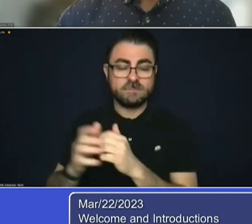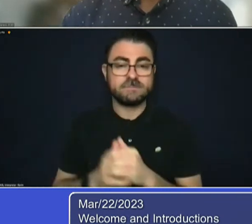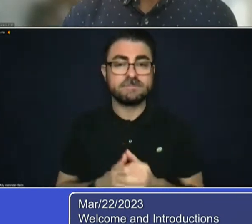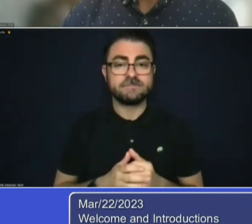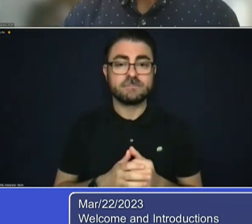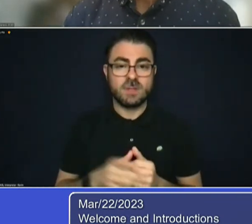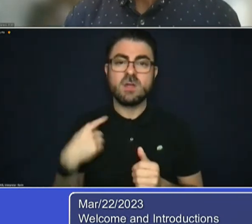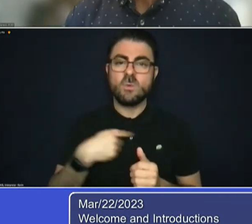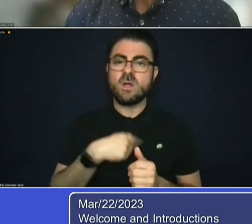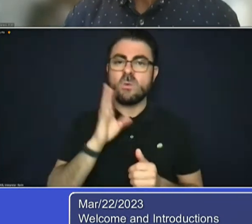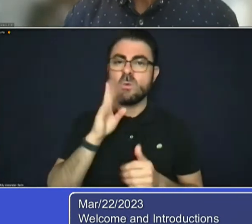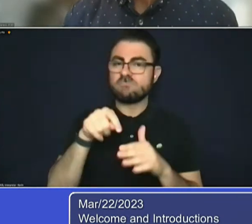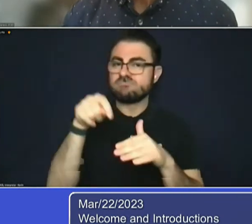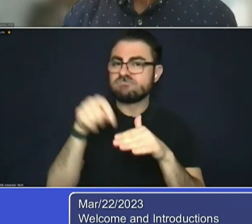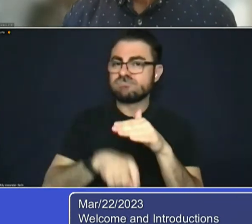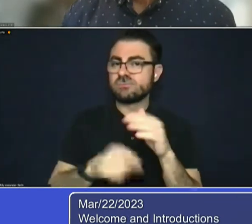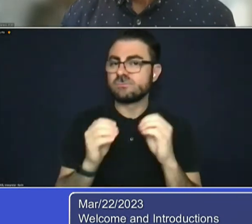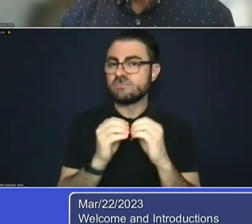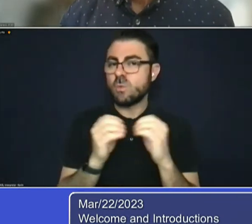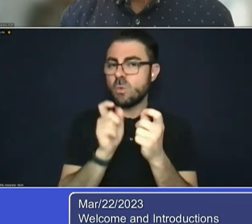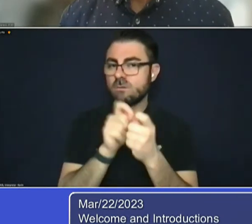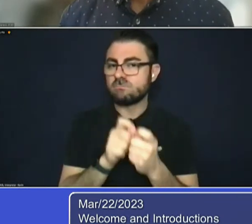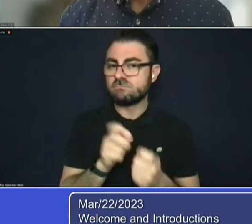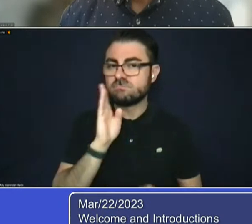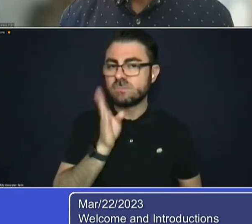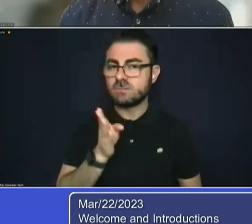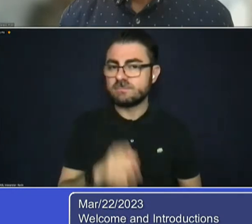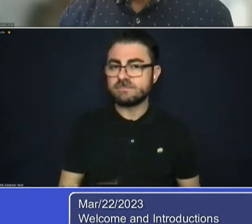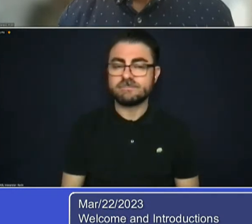IN ANY GIVEN FUNDING CATEGORY?